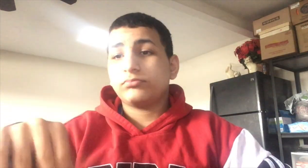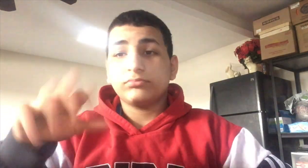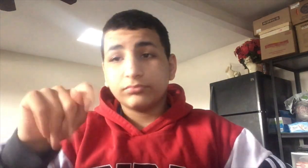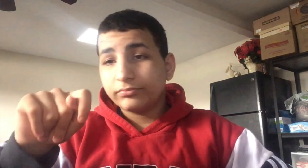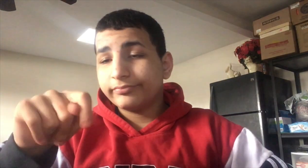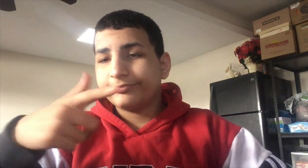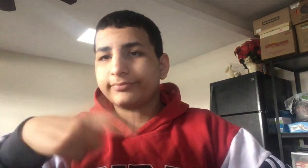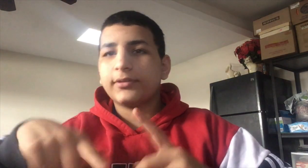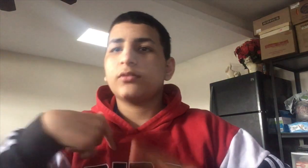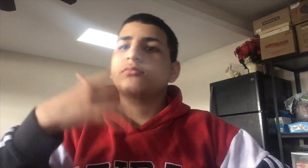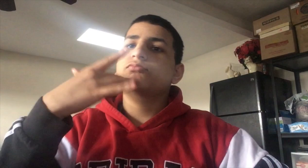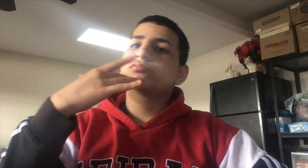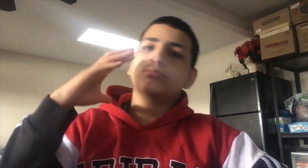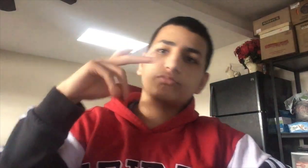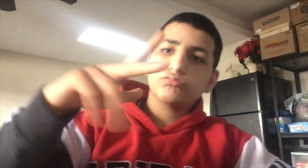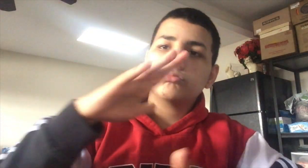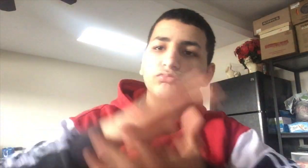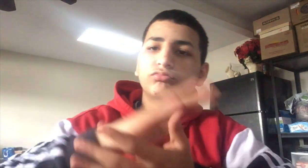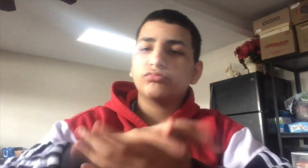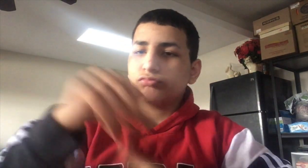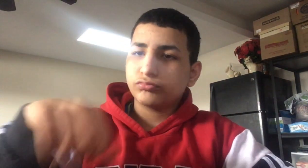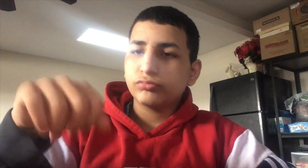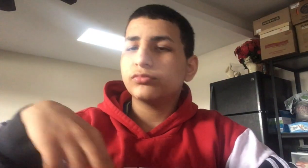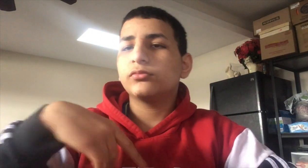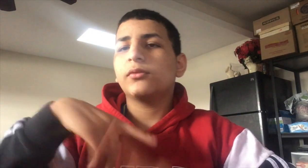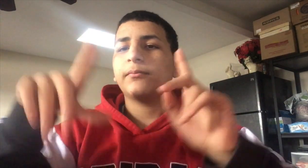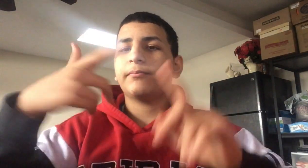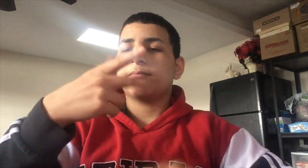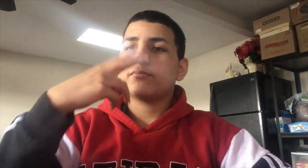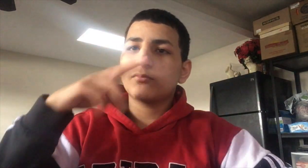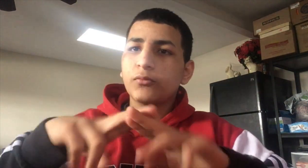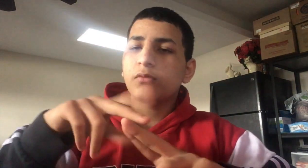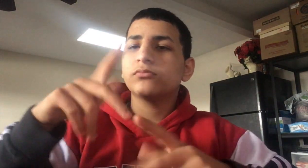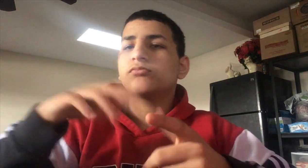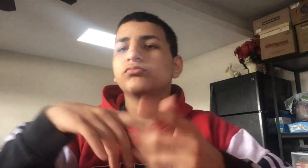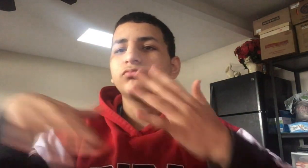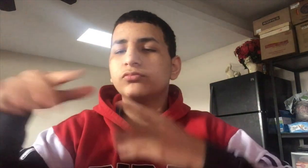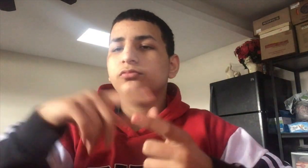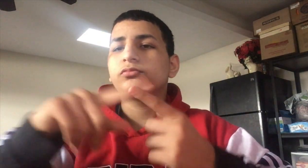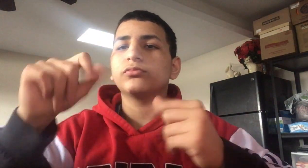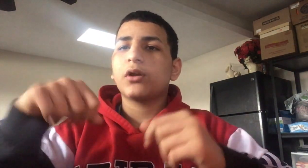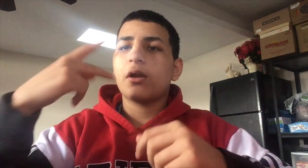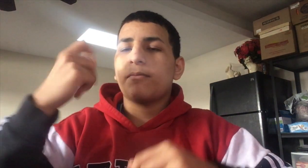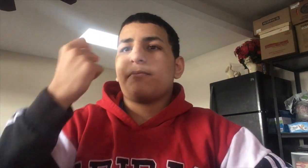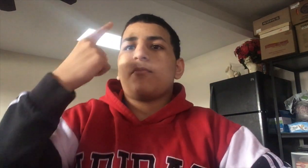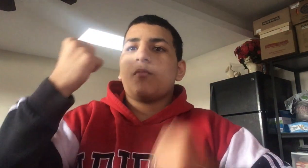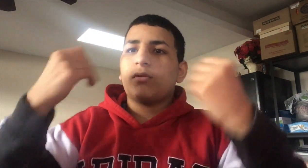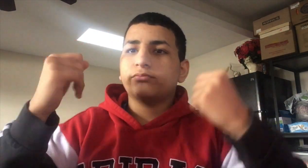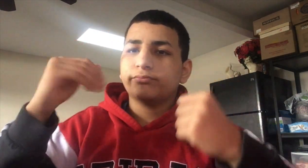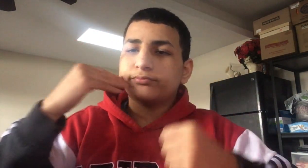This is learning, it's been good, but I would rather be back to school in person. It's a lot more fun being social and